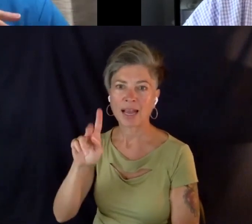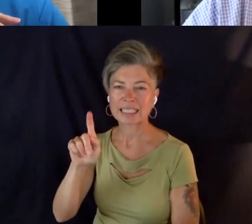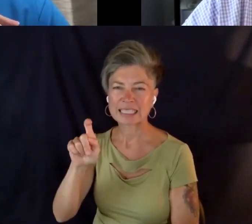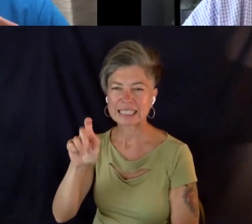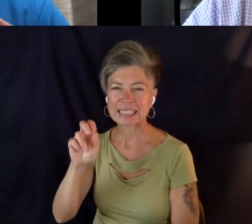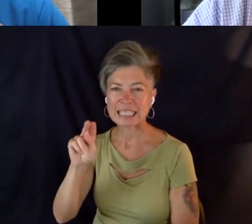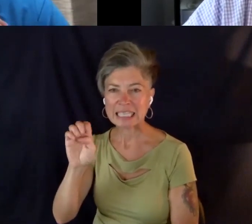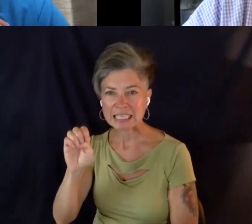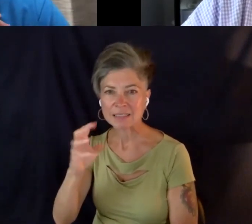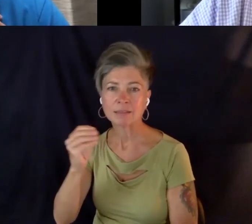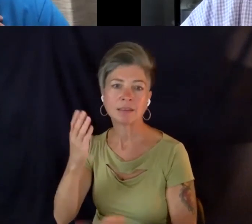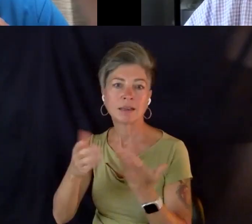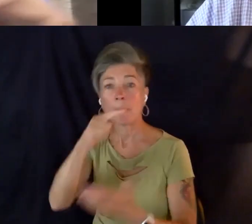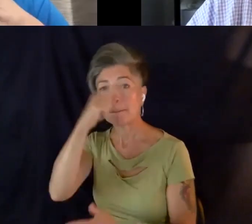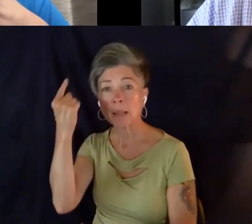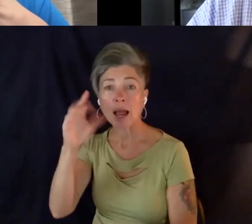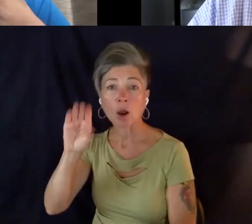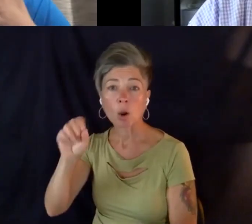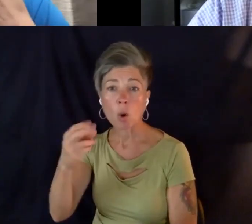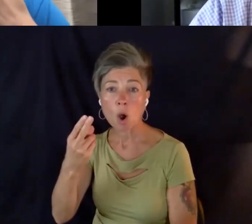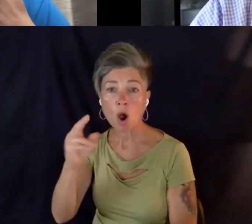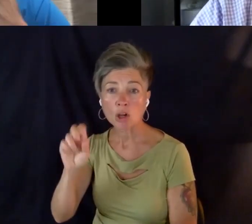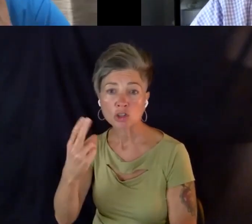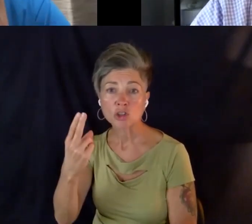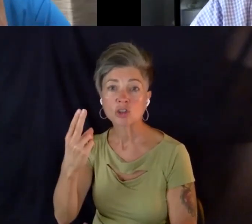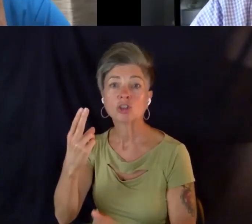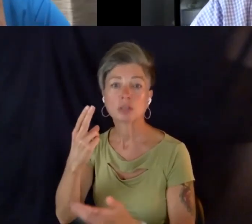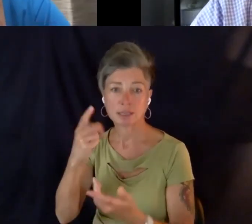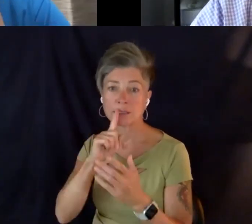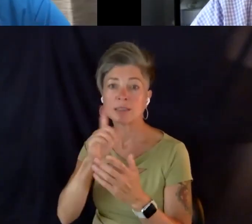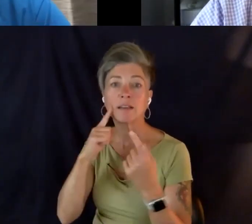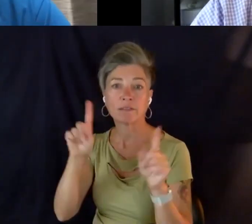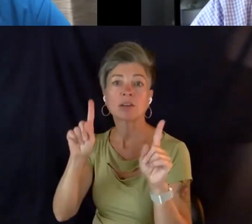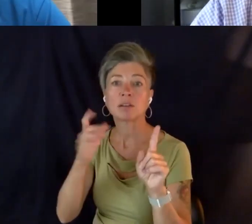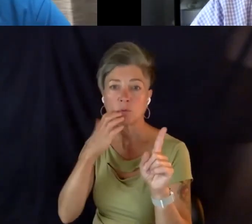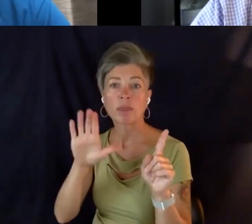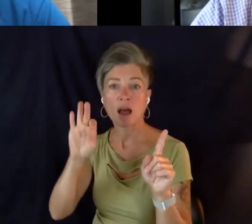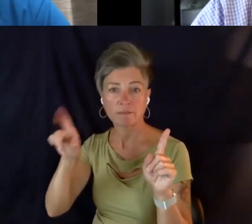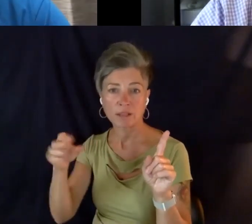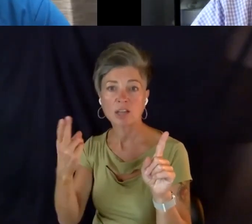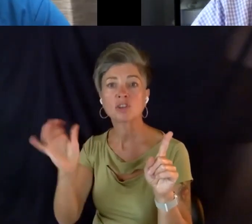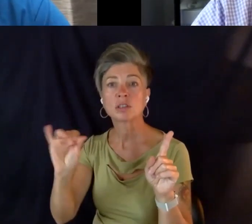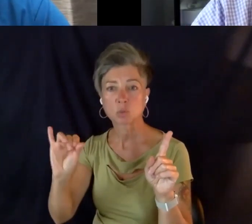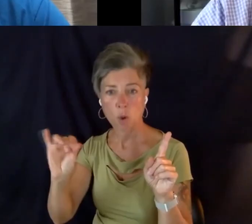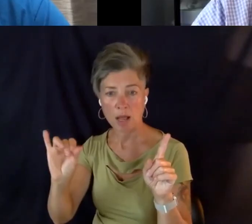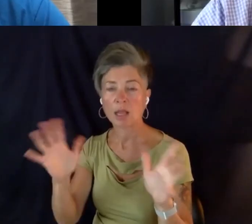Black cohosh has been found to be somewhat effective in hot flashes as well. I would just encourage people to use their fans